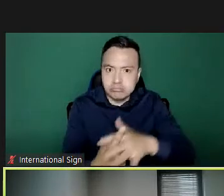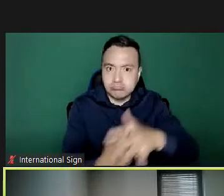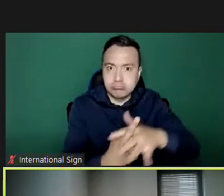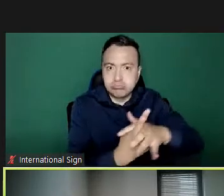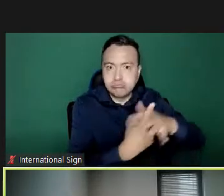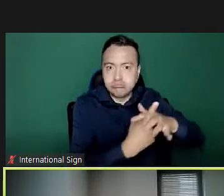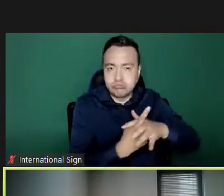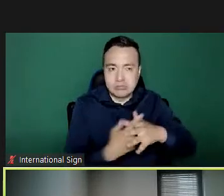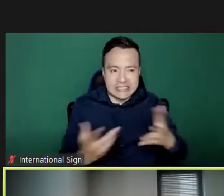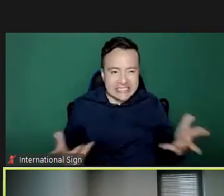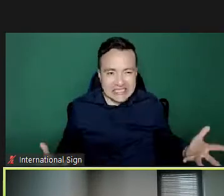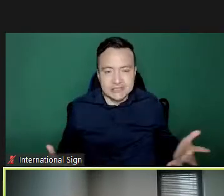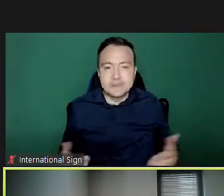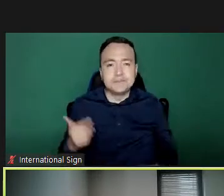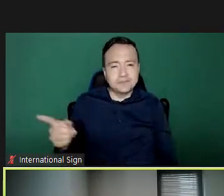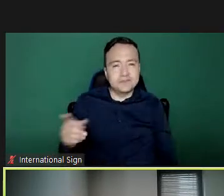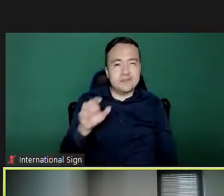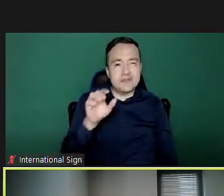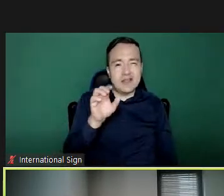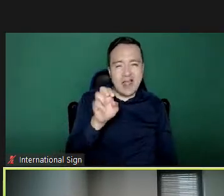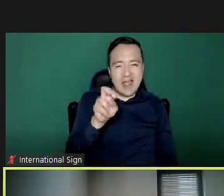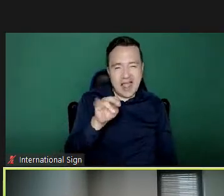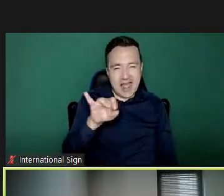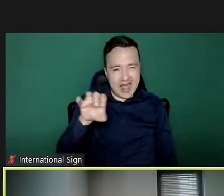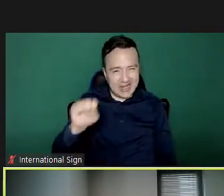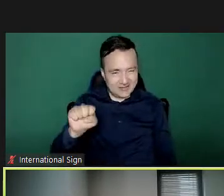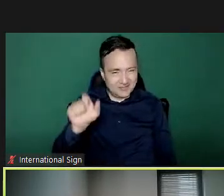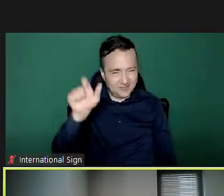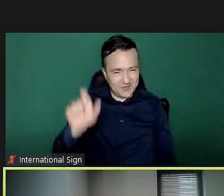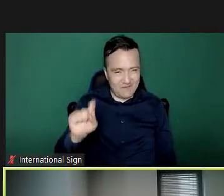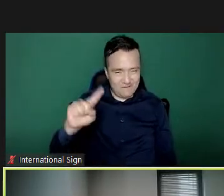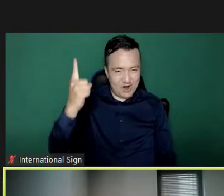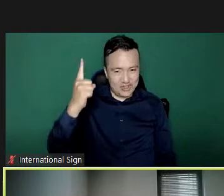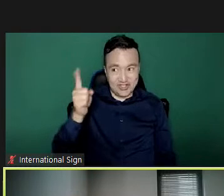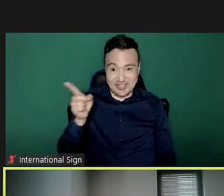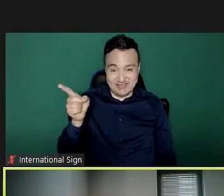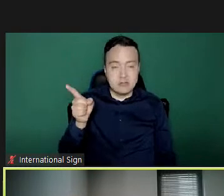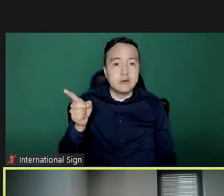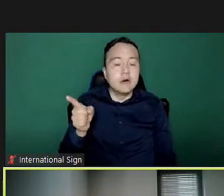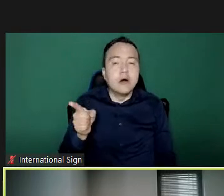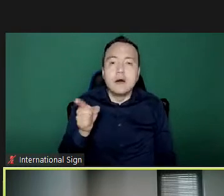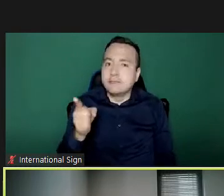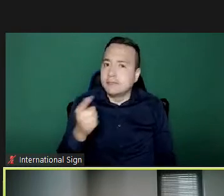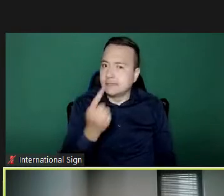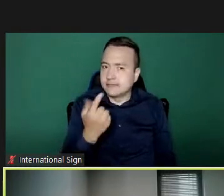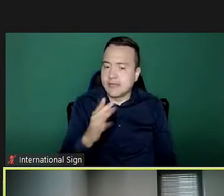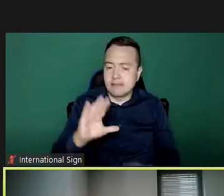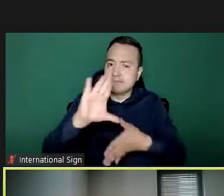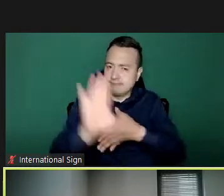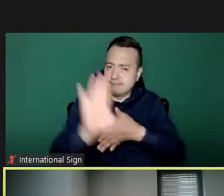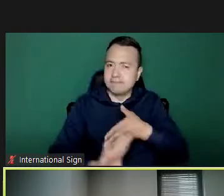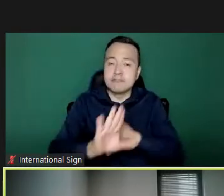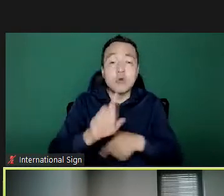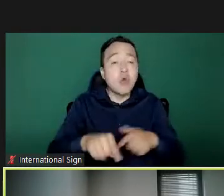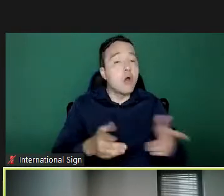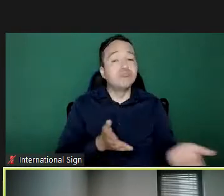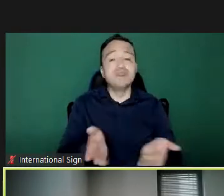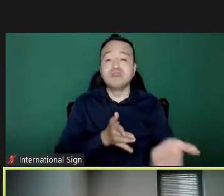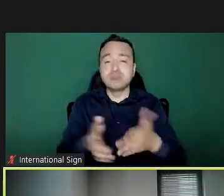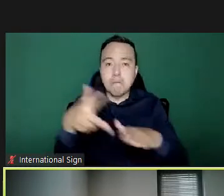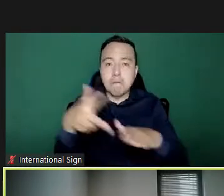partial or complete interruption of known COVID health